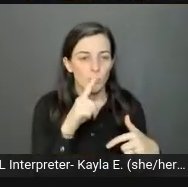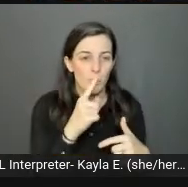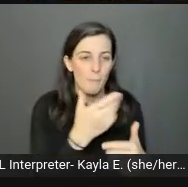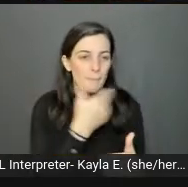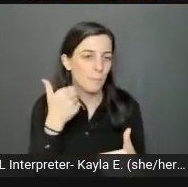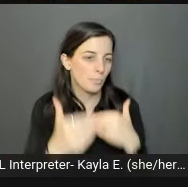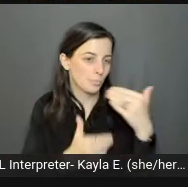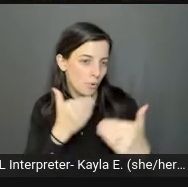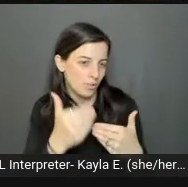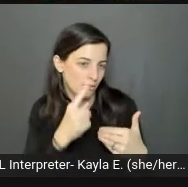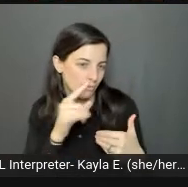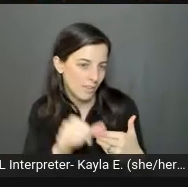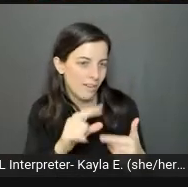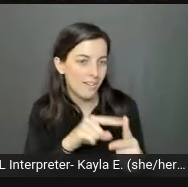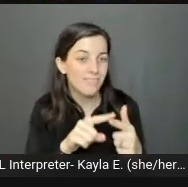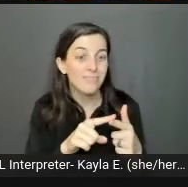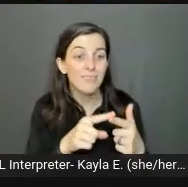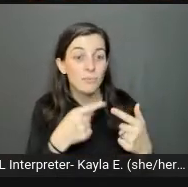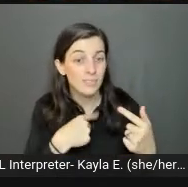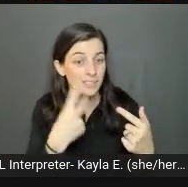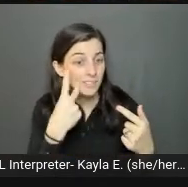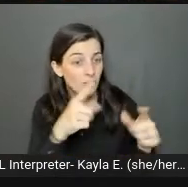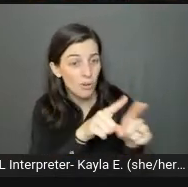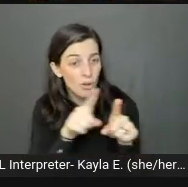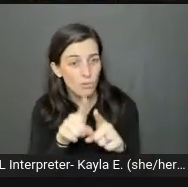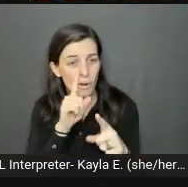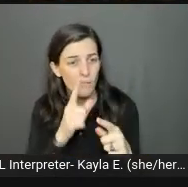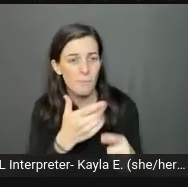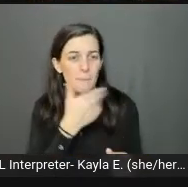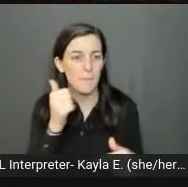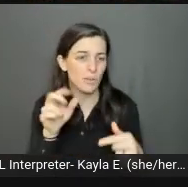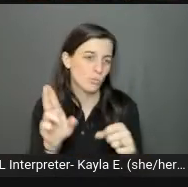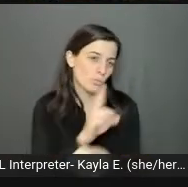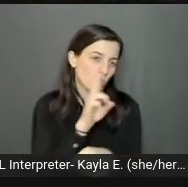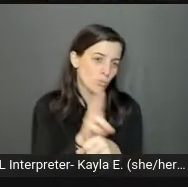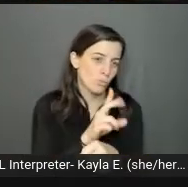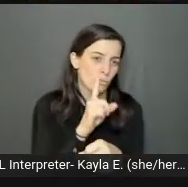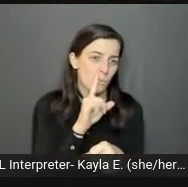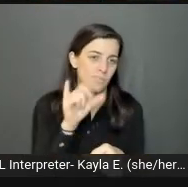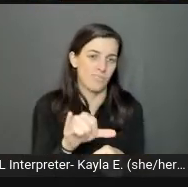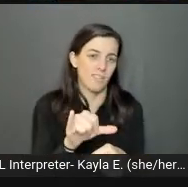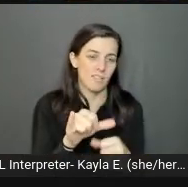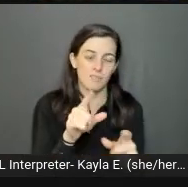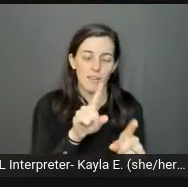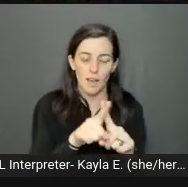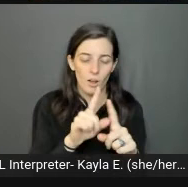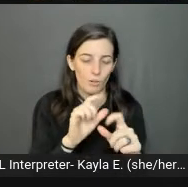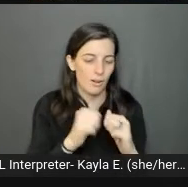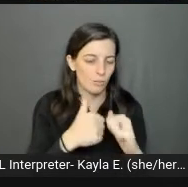and simply used or the way it's set up and then used needs